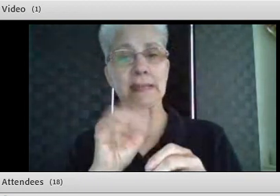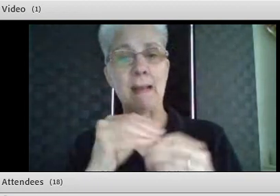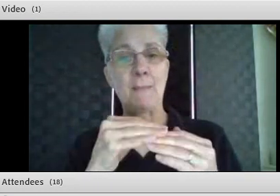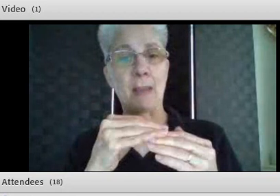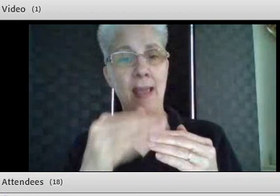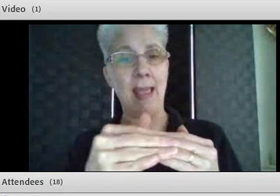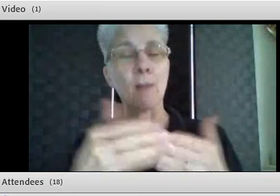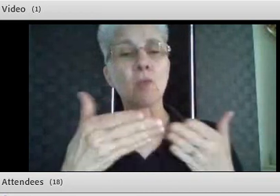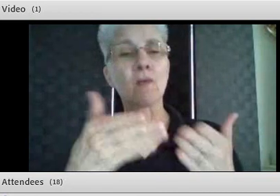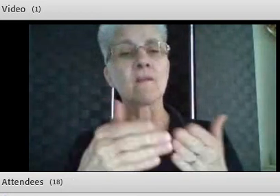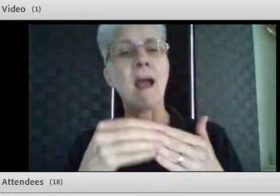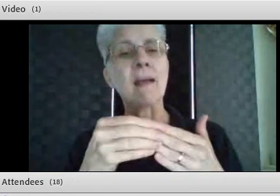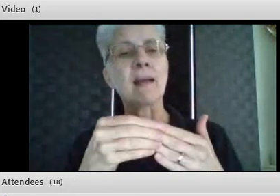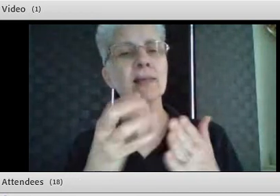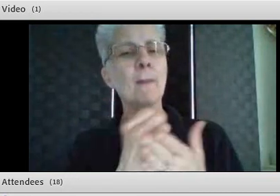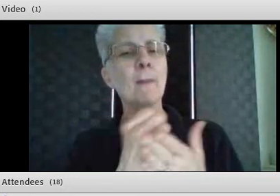to provide guidance and opportunity